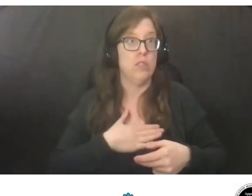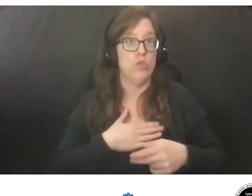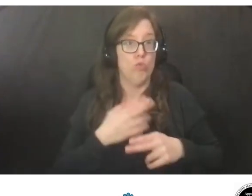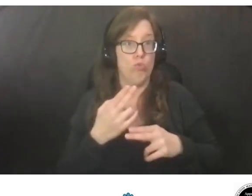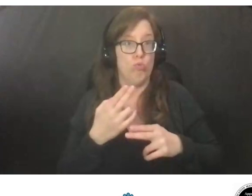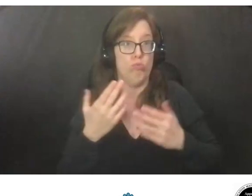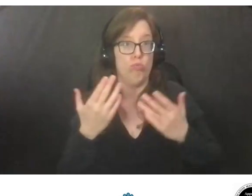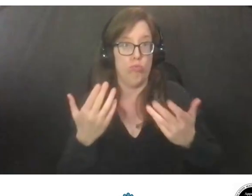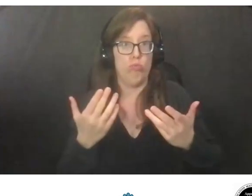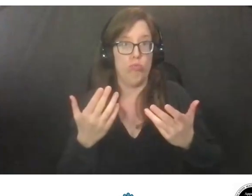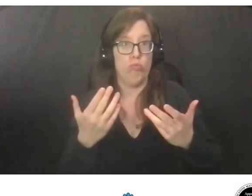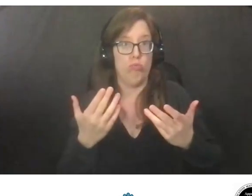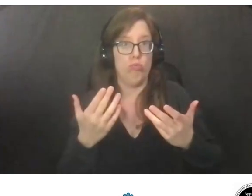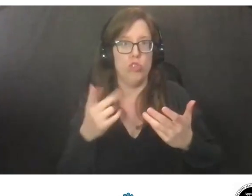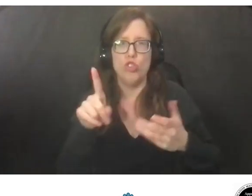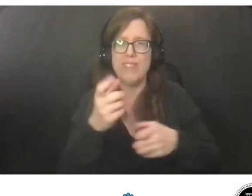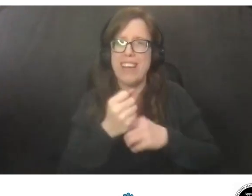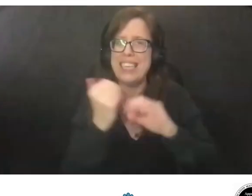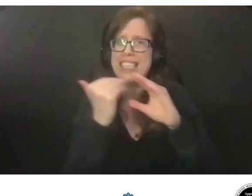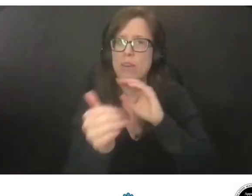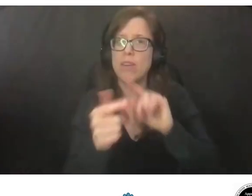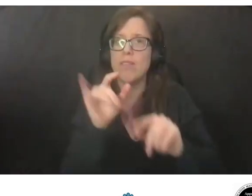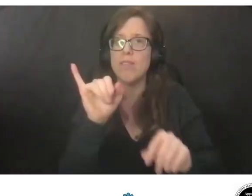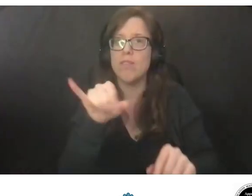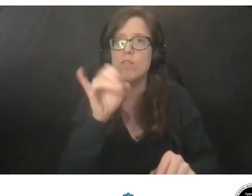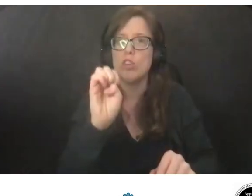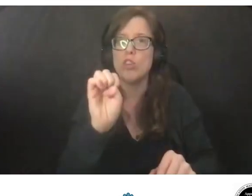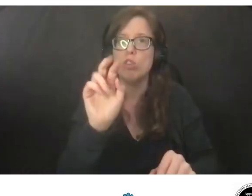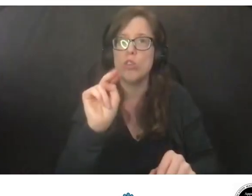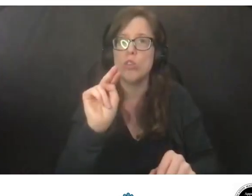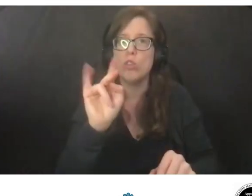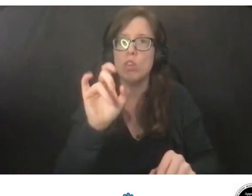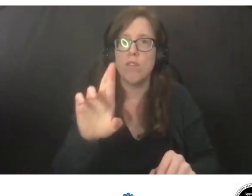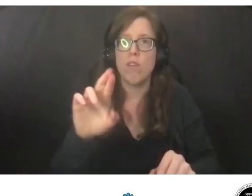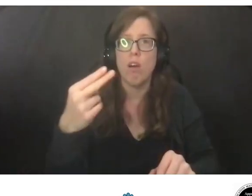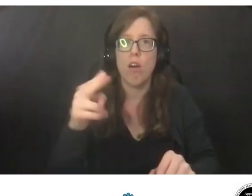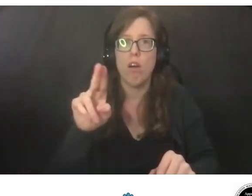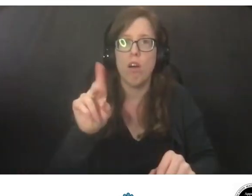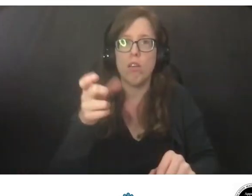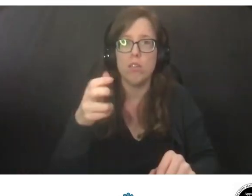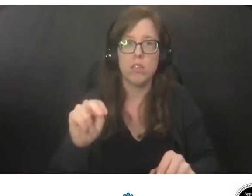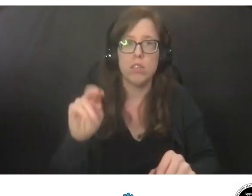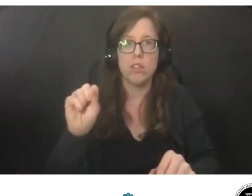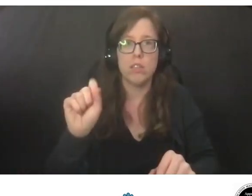to use...you should have gotten an email from Jennifer Hudson Stanek to join us tonight,